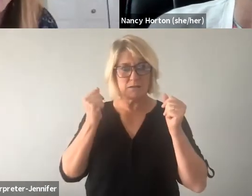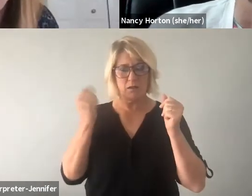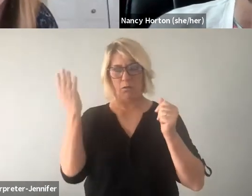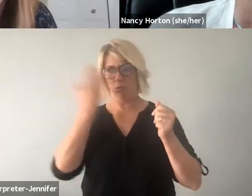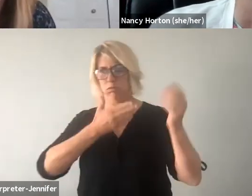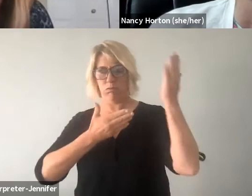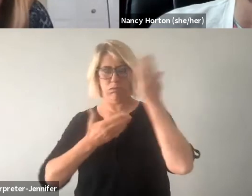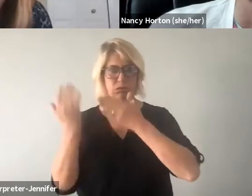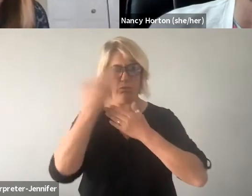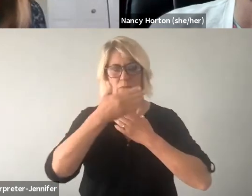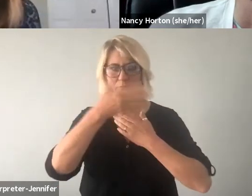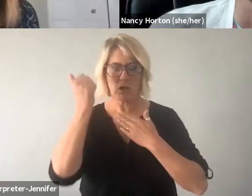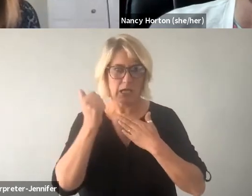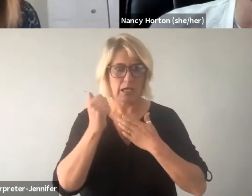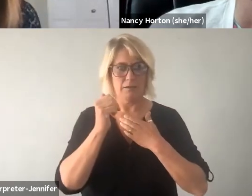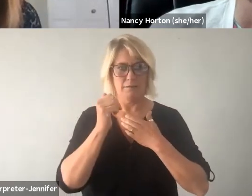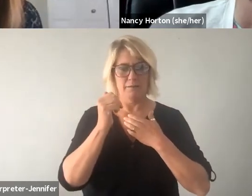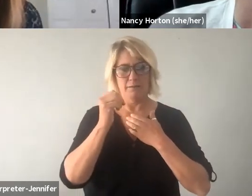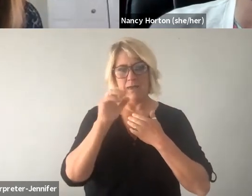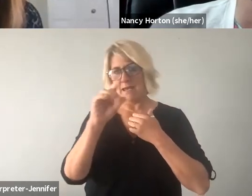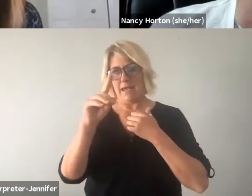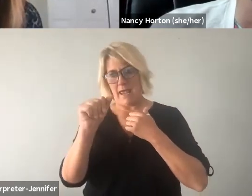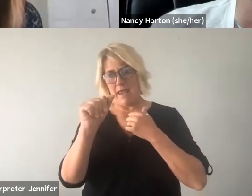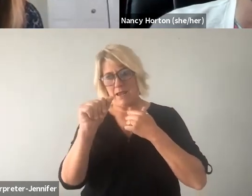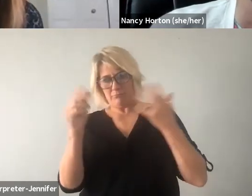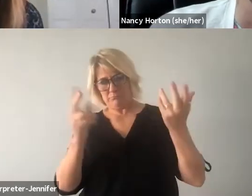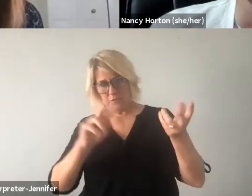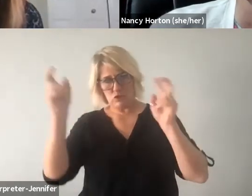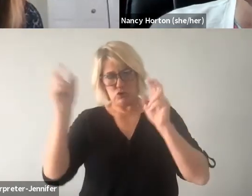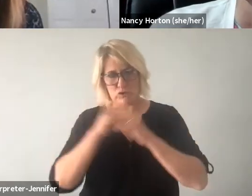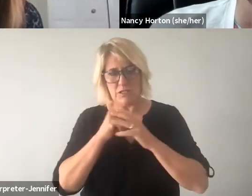doing it in a hurry and they are rushing and they want to get it set up and start serving people quickly, they